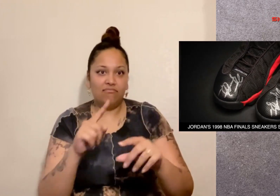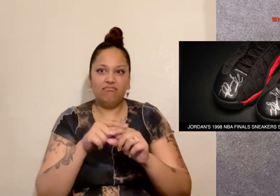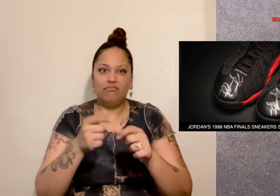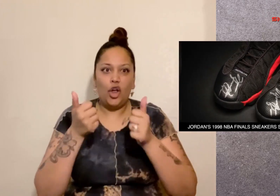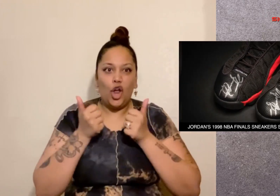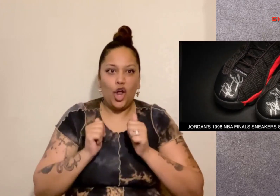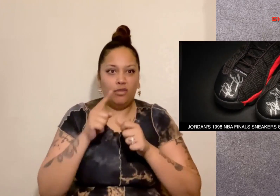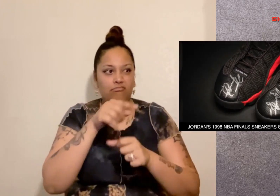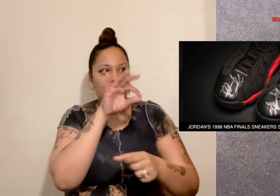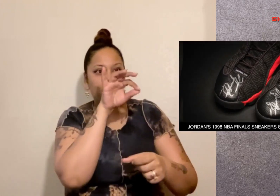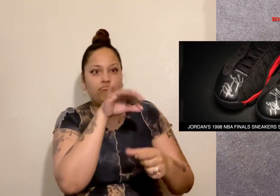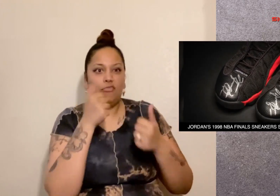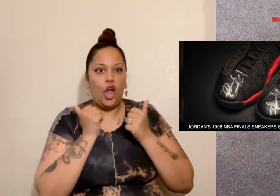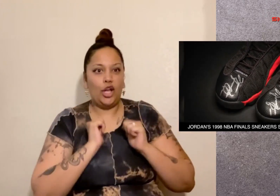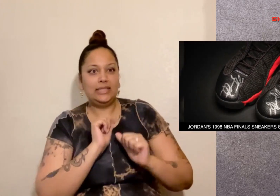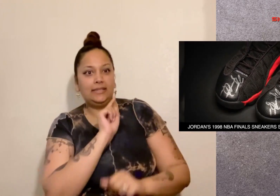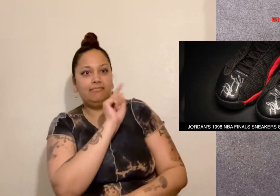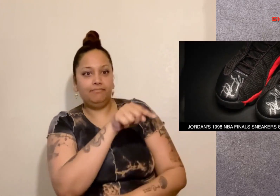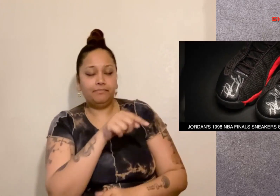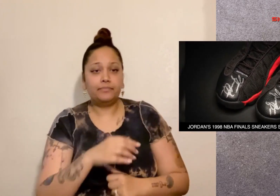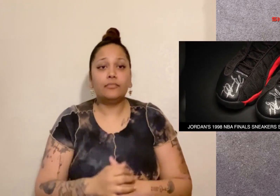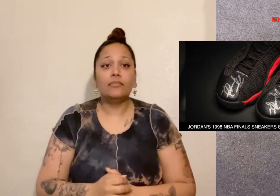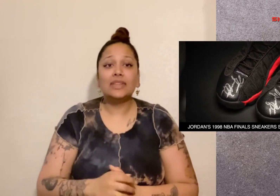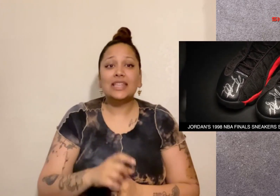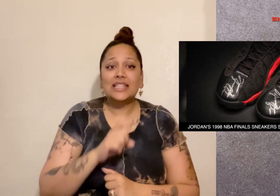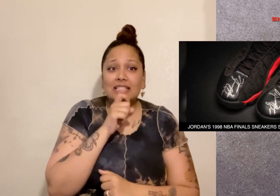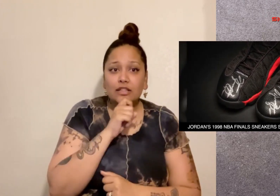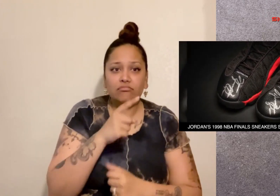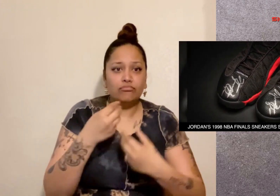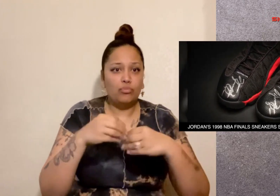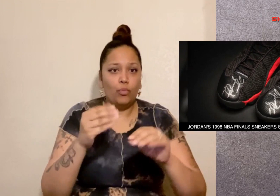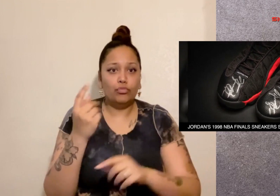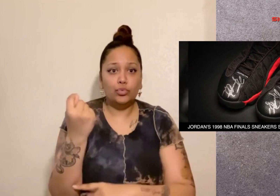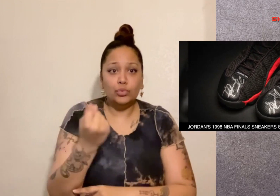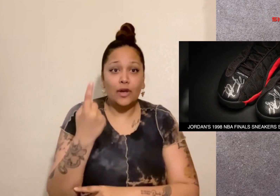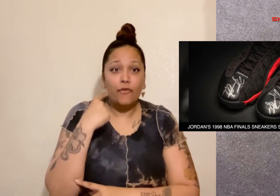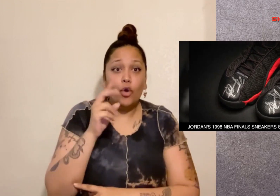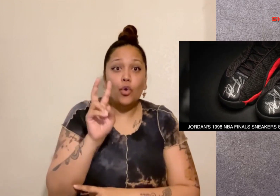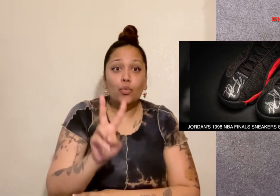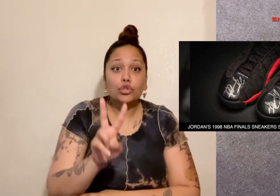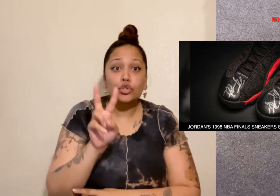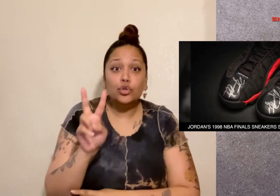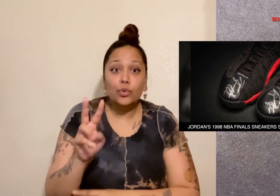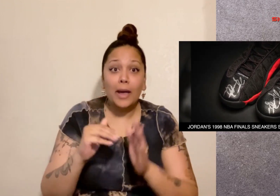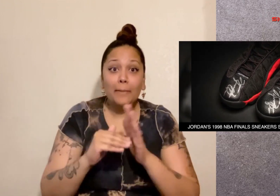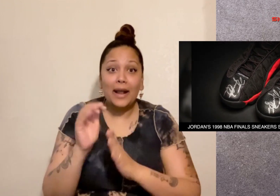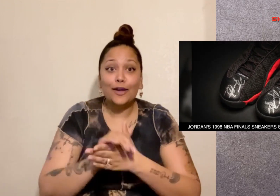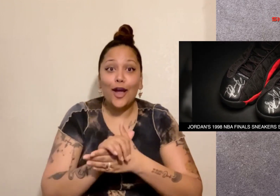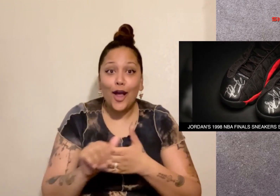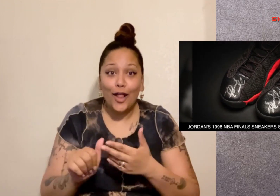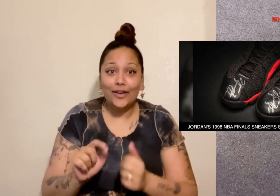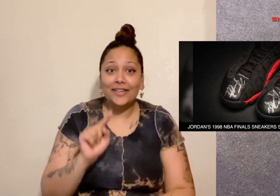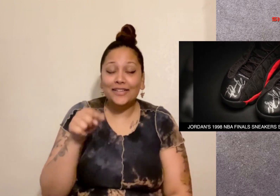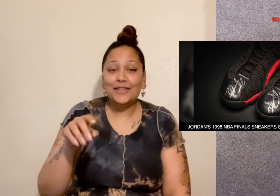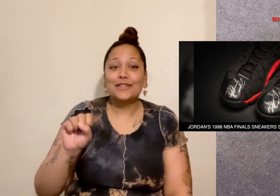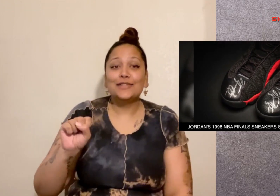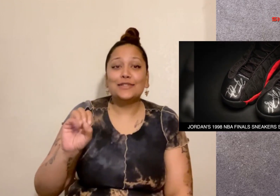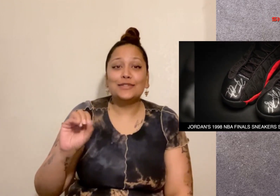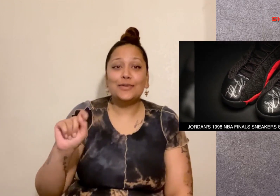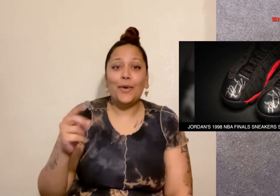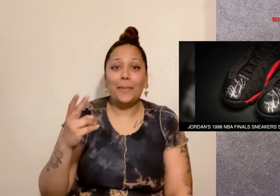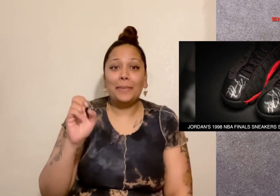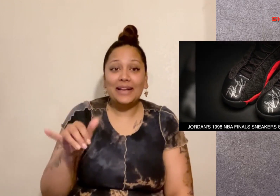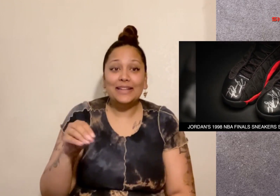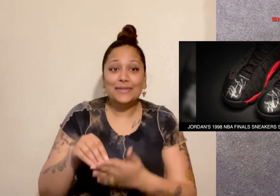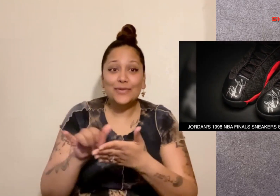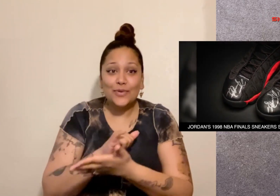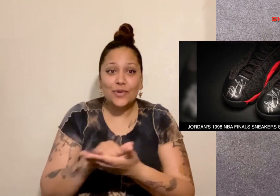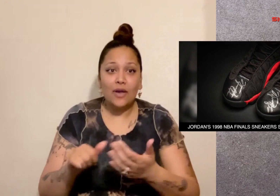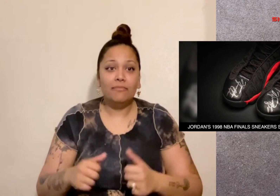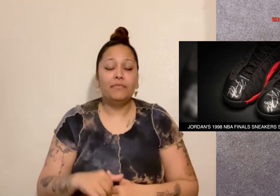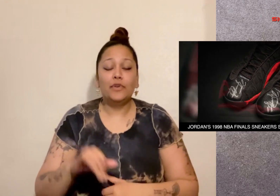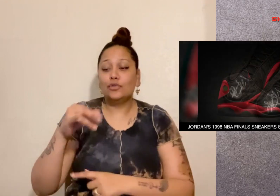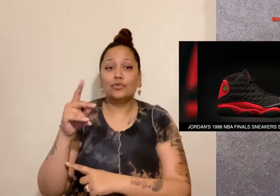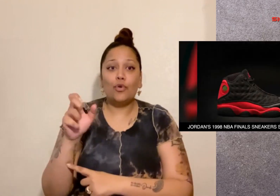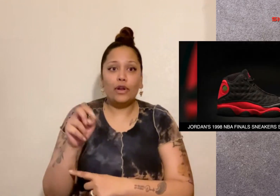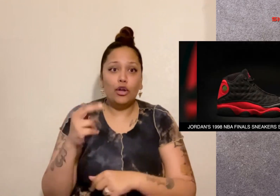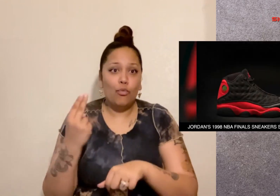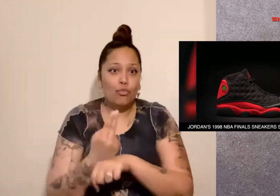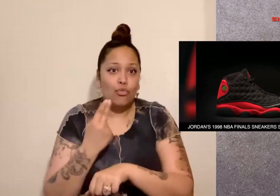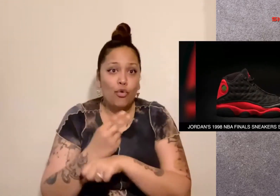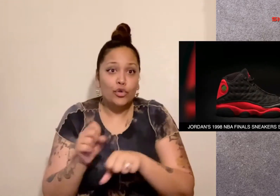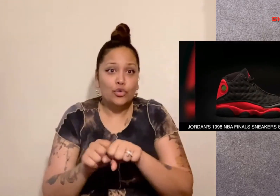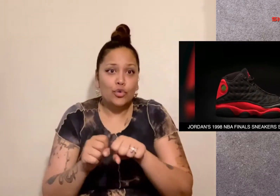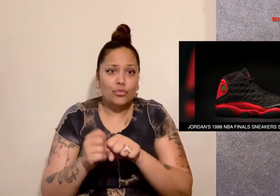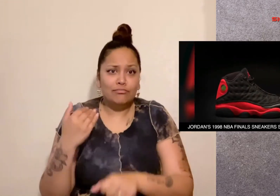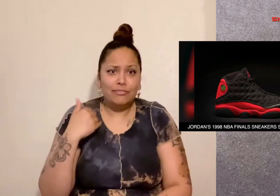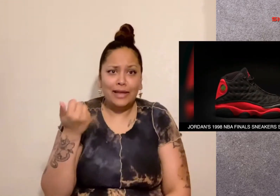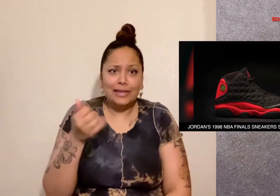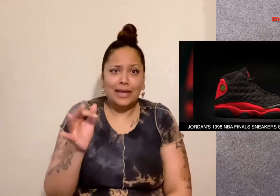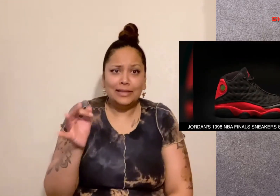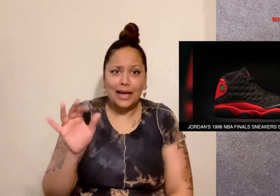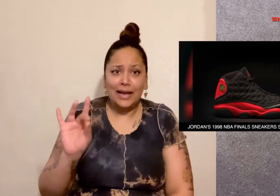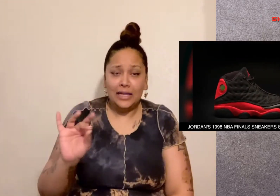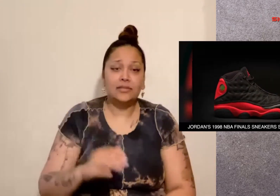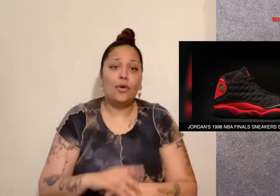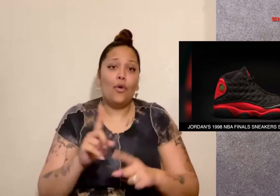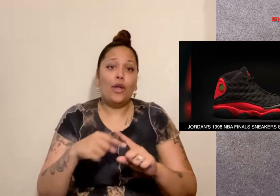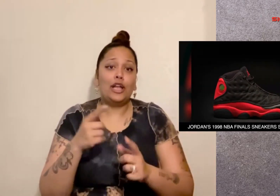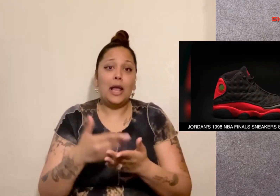at auction the sneakers sold Tuesday for $2.2 million at Sotheby's in New York Jordan wore